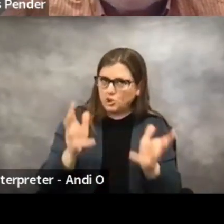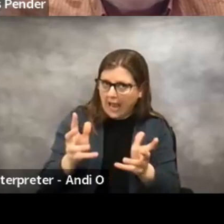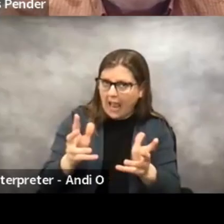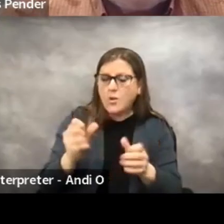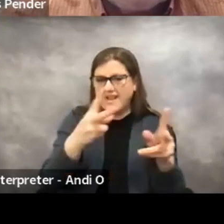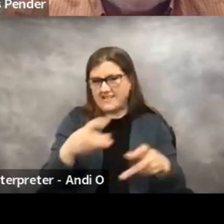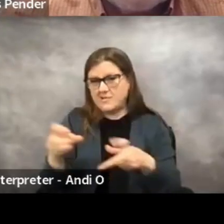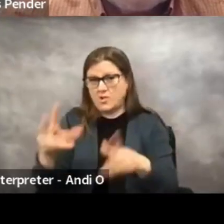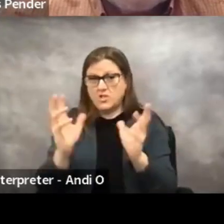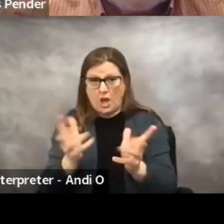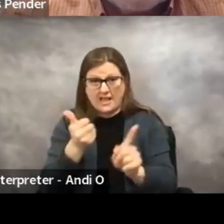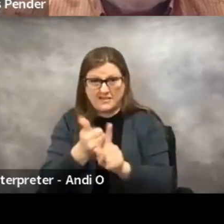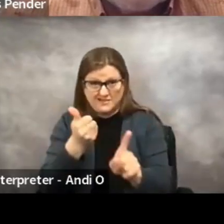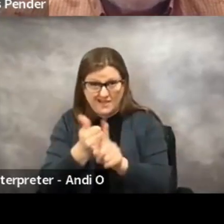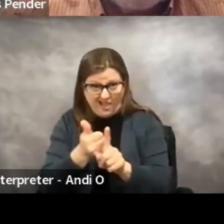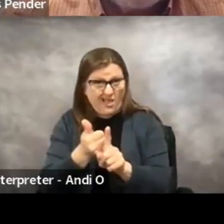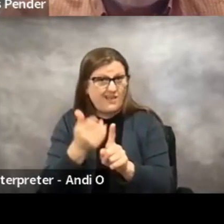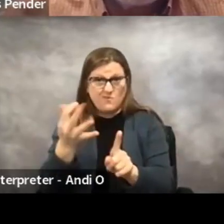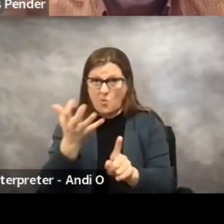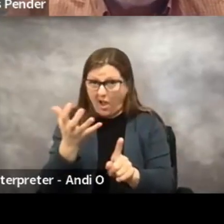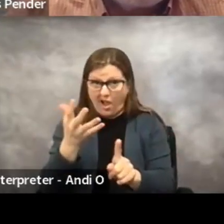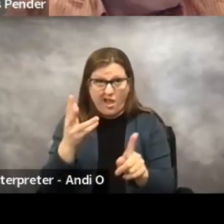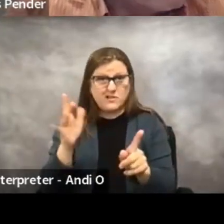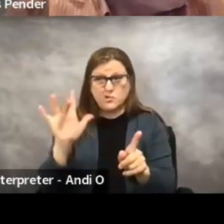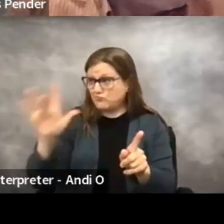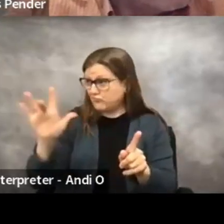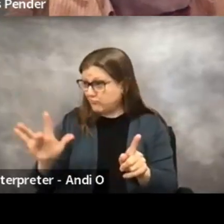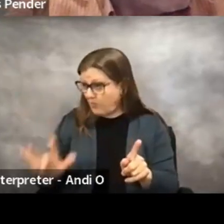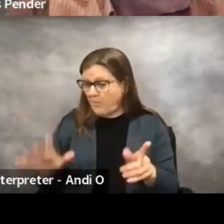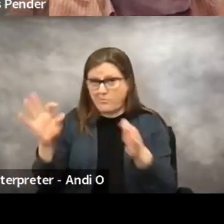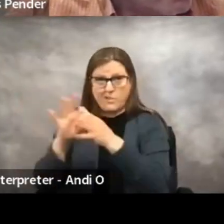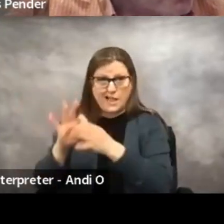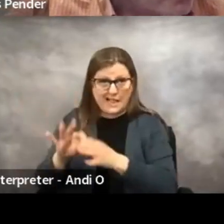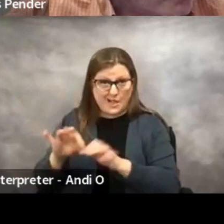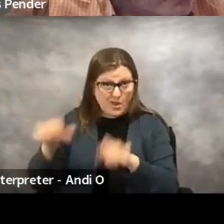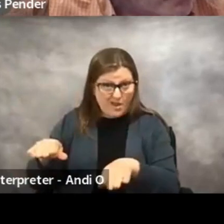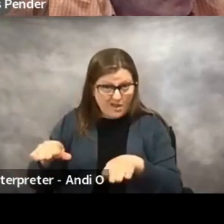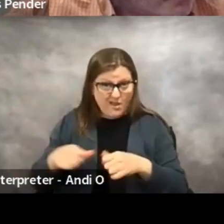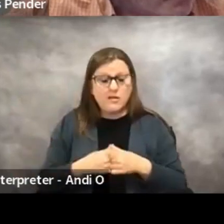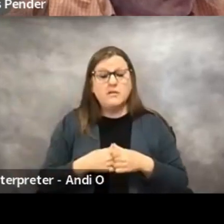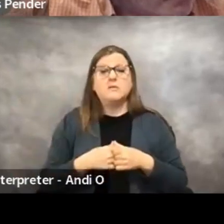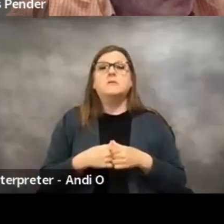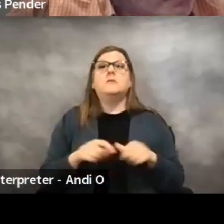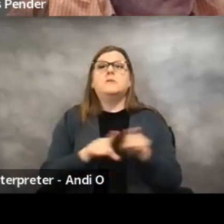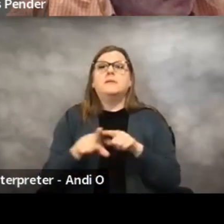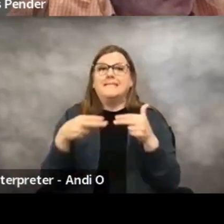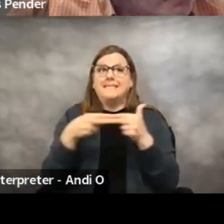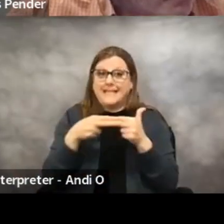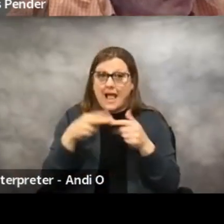chat and save those right now as we're talking. And the slides and the recording will all be